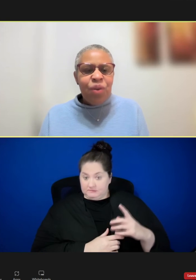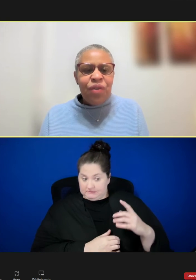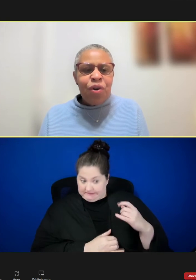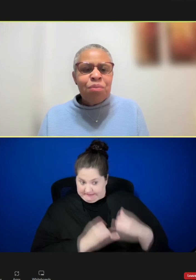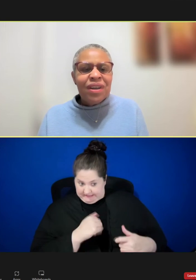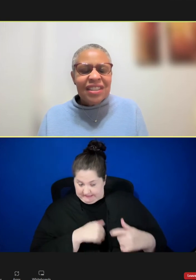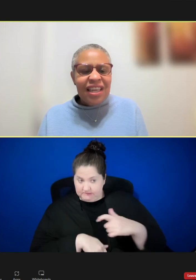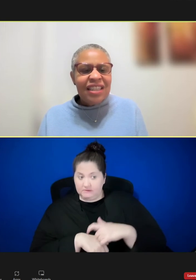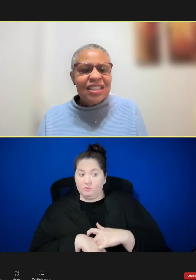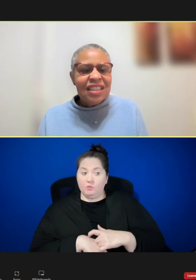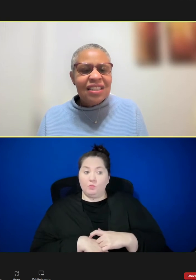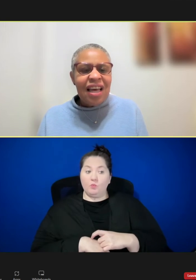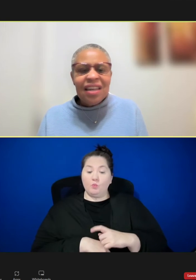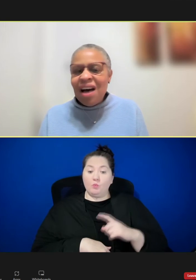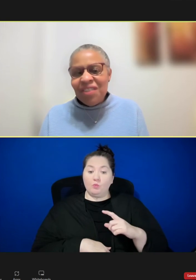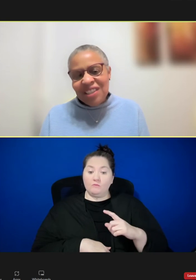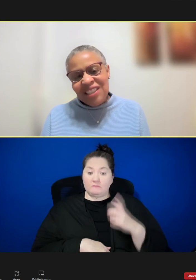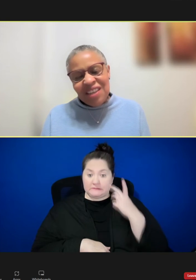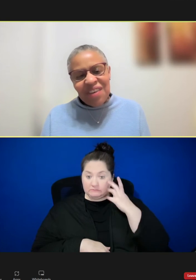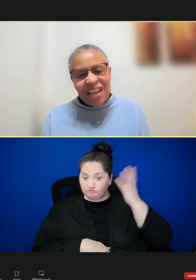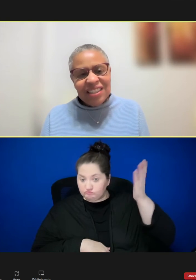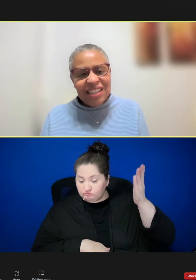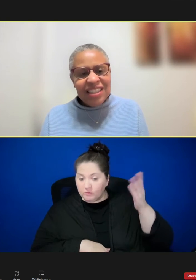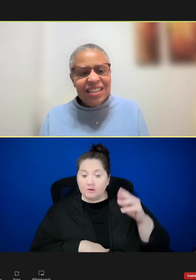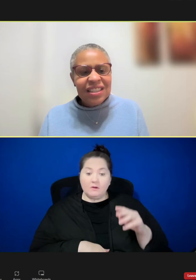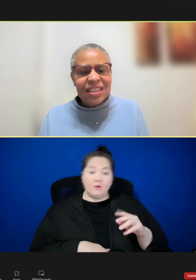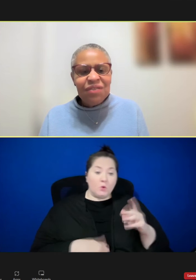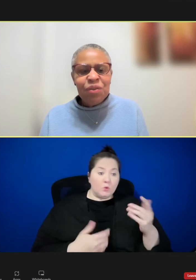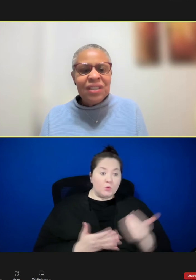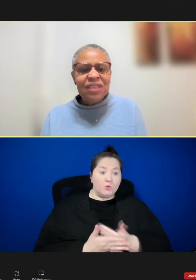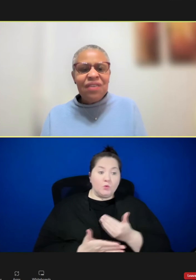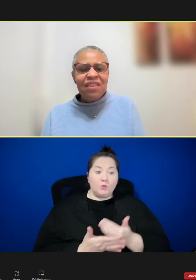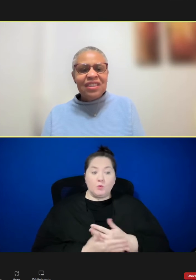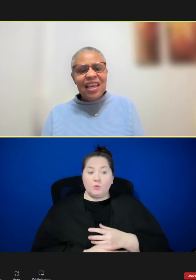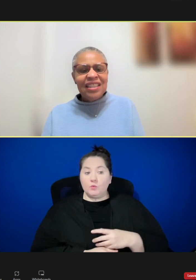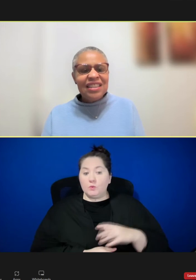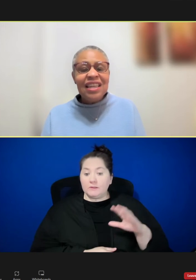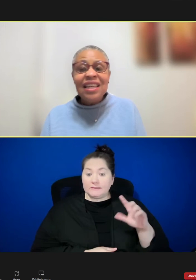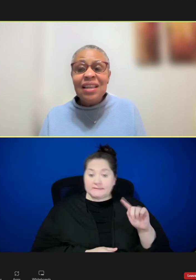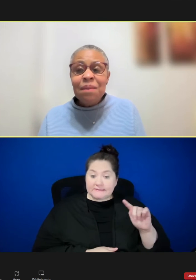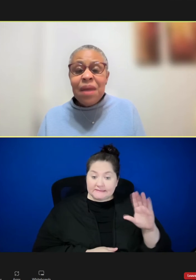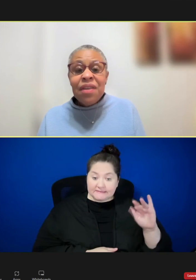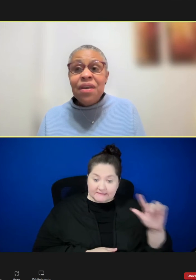we've heard presentations on novelty cell vaccines, influenza virus case study,